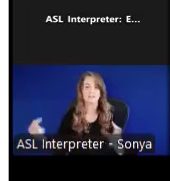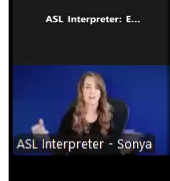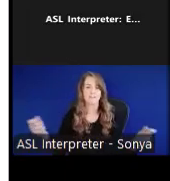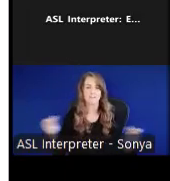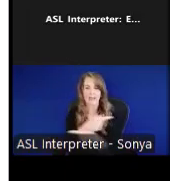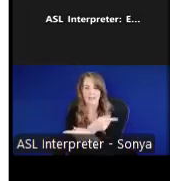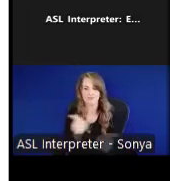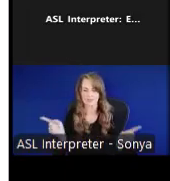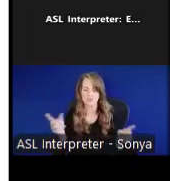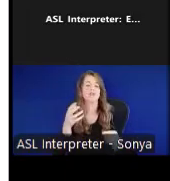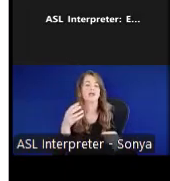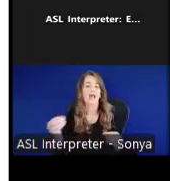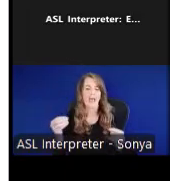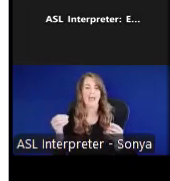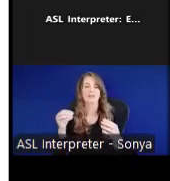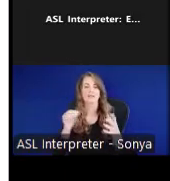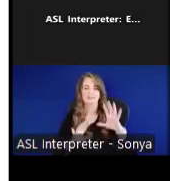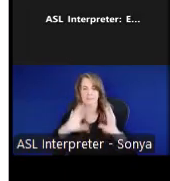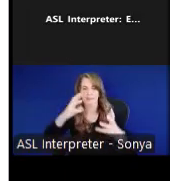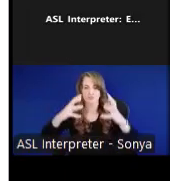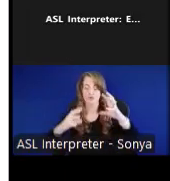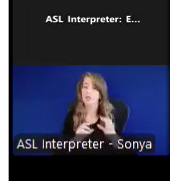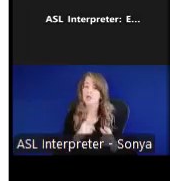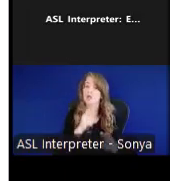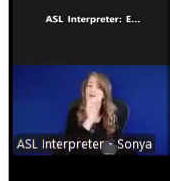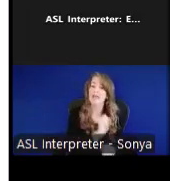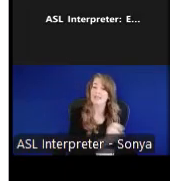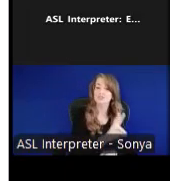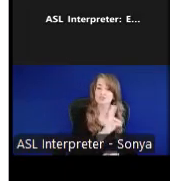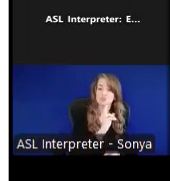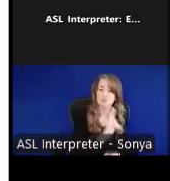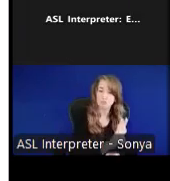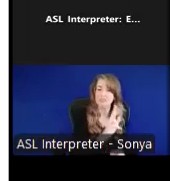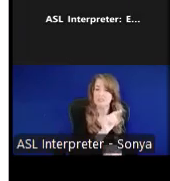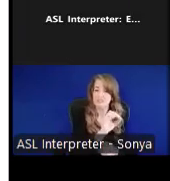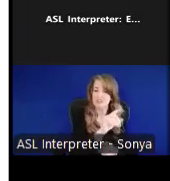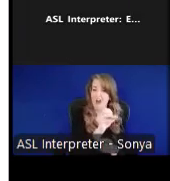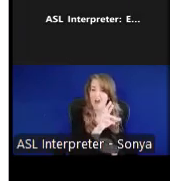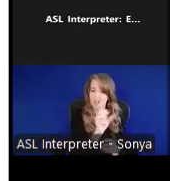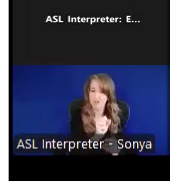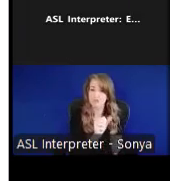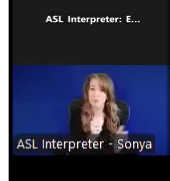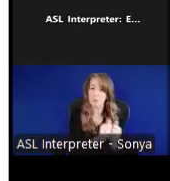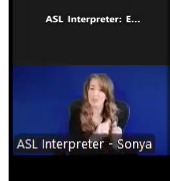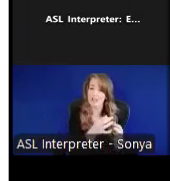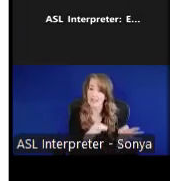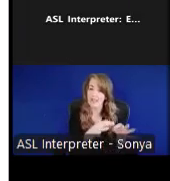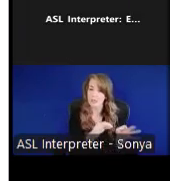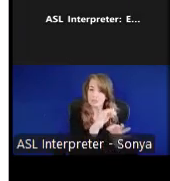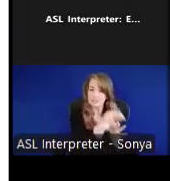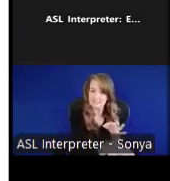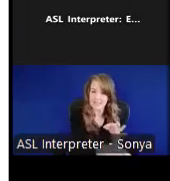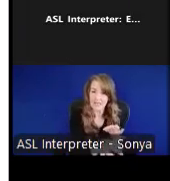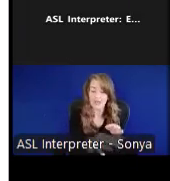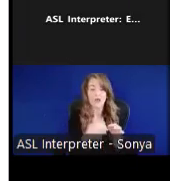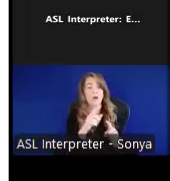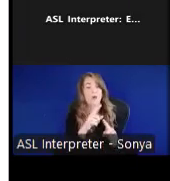language delay both receptive and expressive often have significantly more concerning social emotional behavior